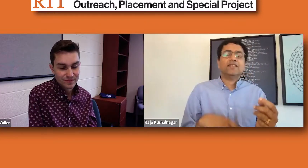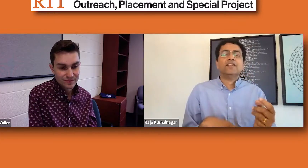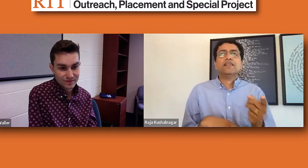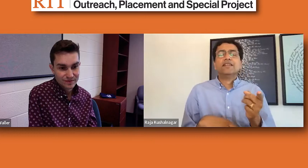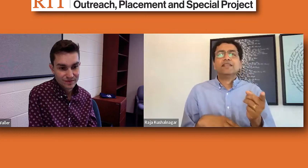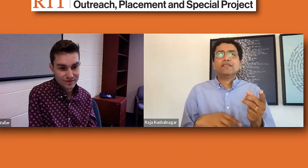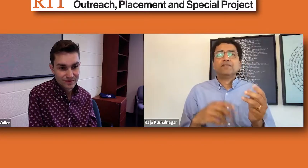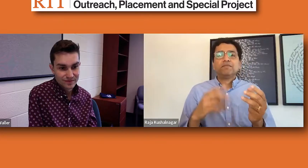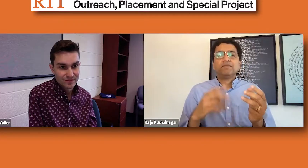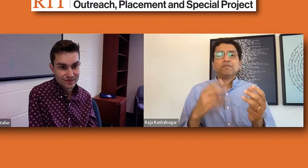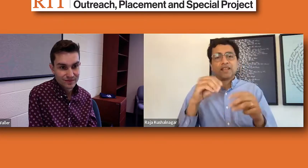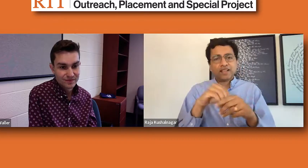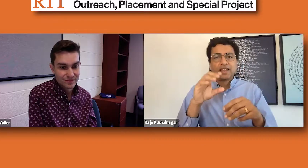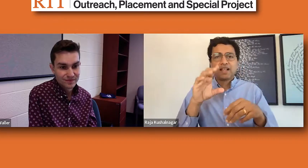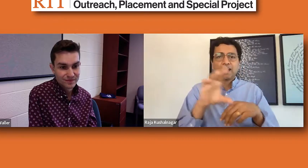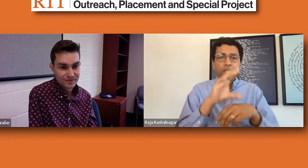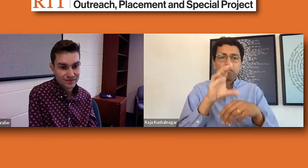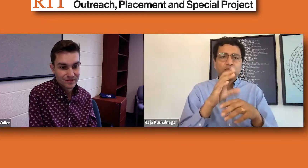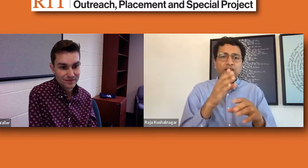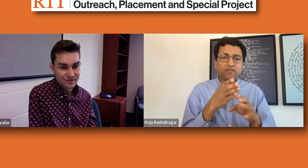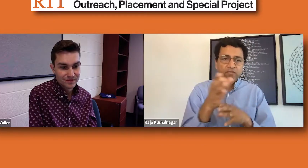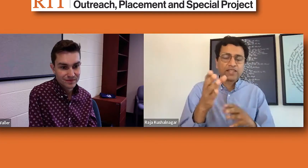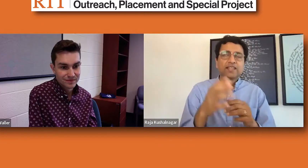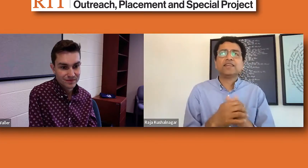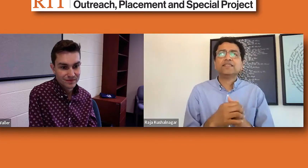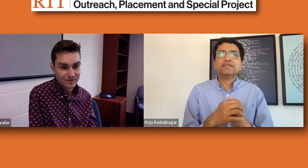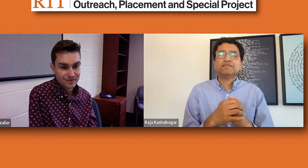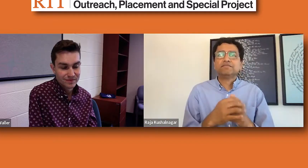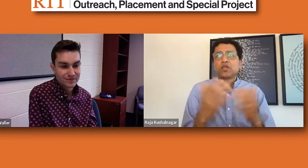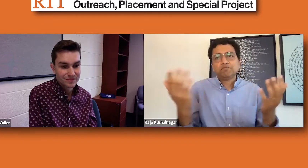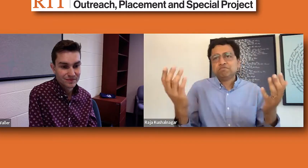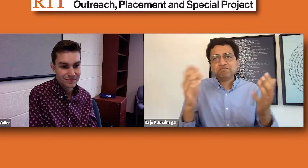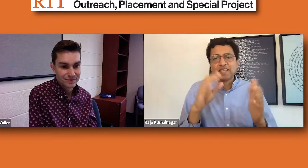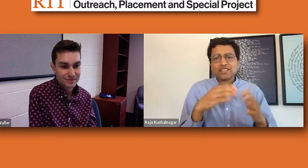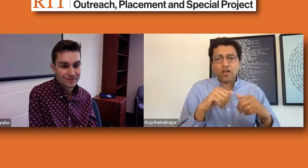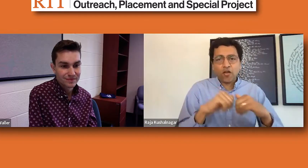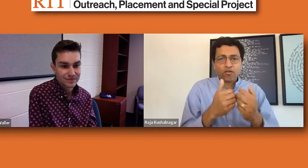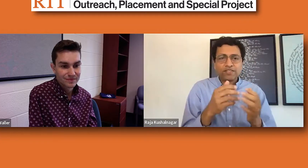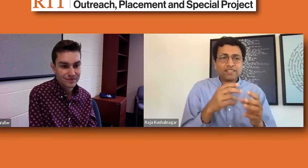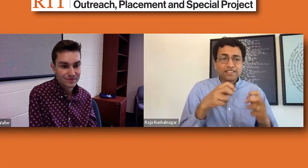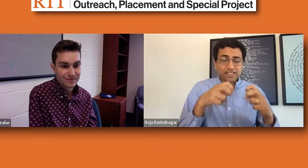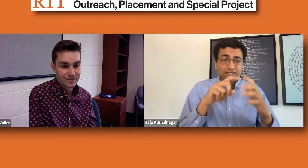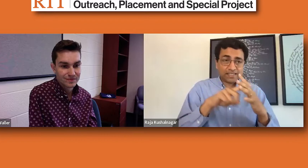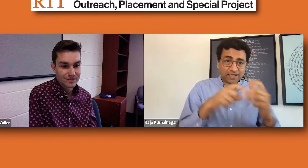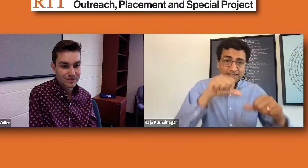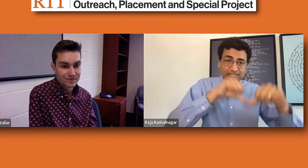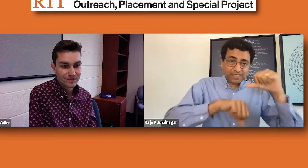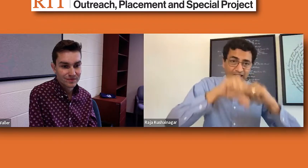So I've been in computer science ever since. In the computer science fields,